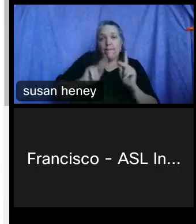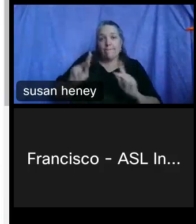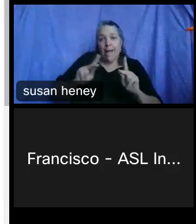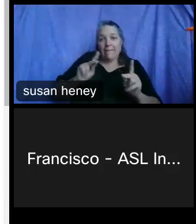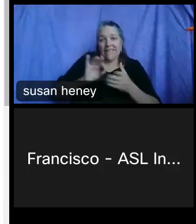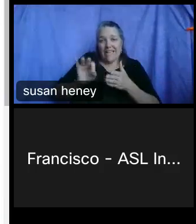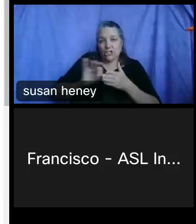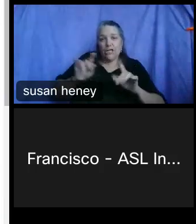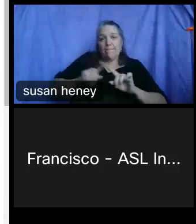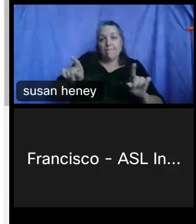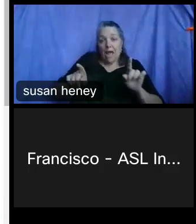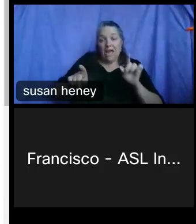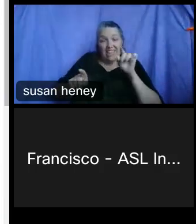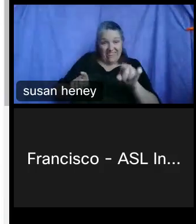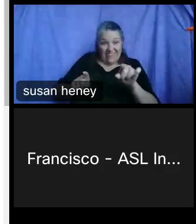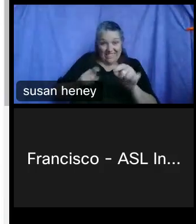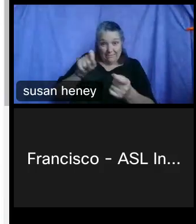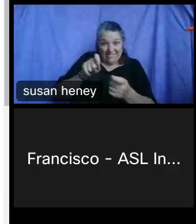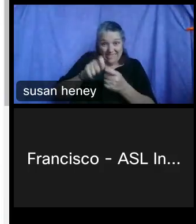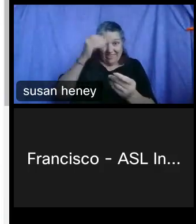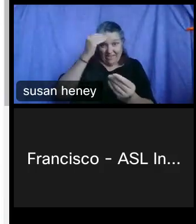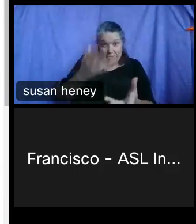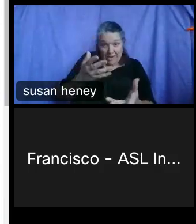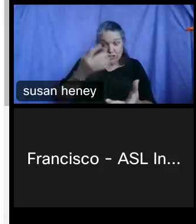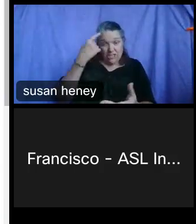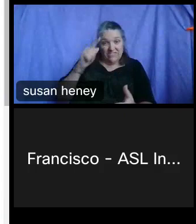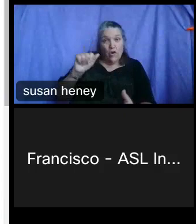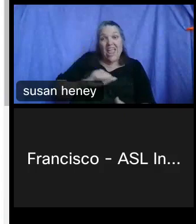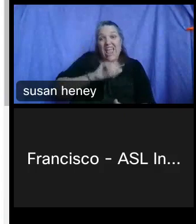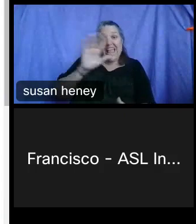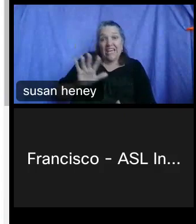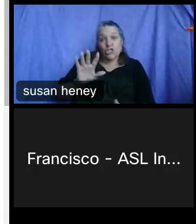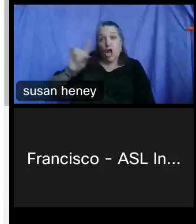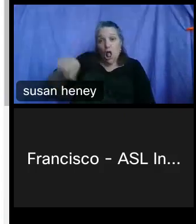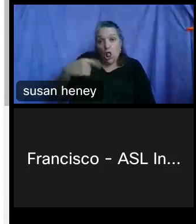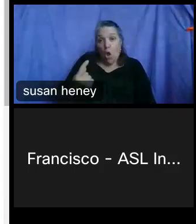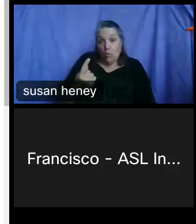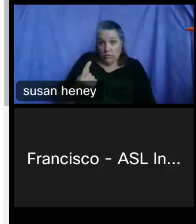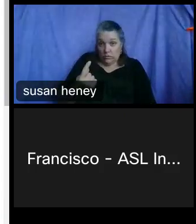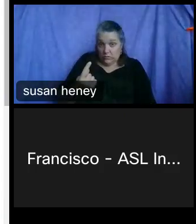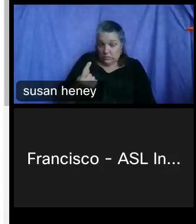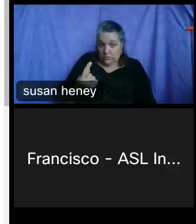right here, only this information here is for the Asian alone population. Okay? And lastly,